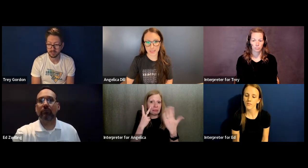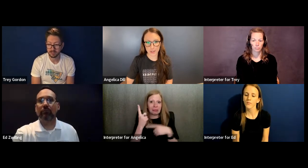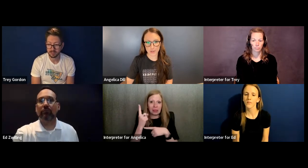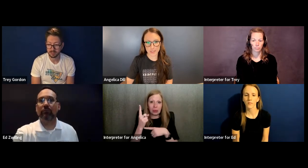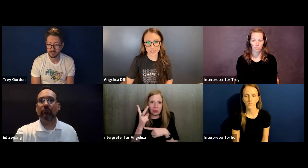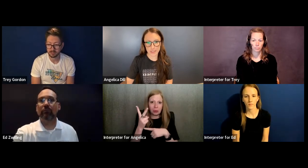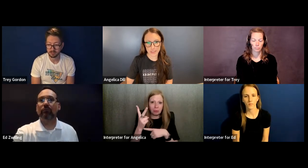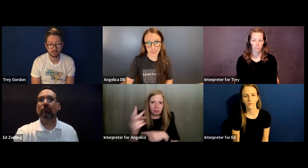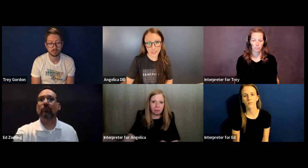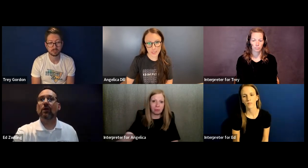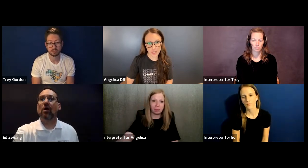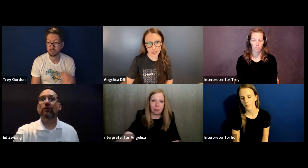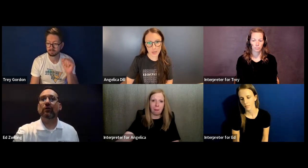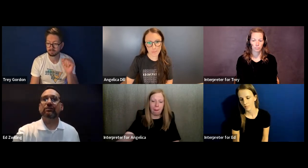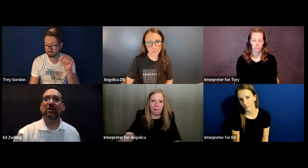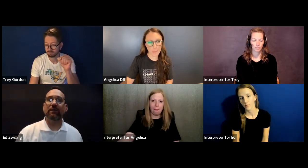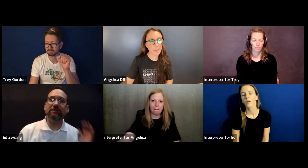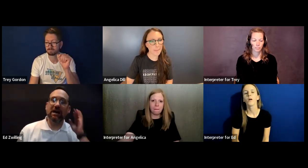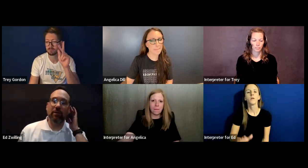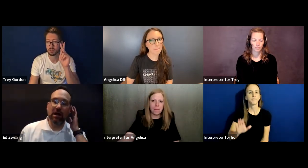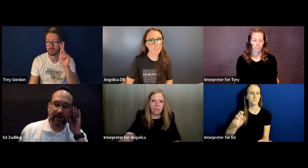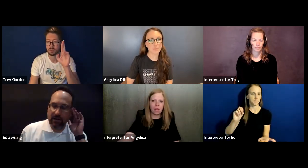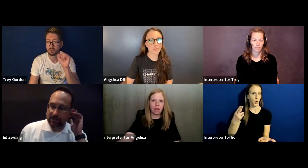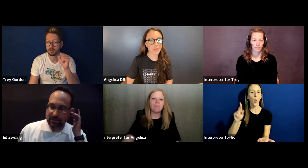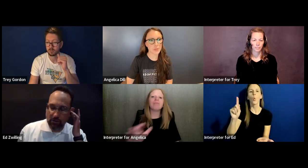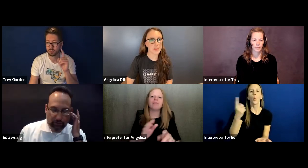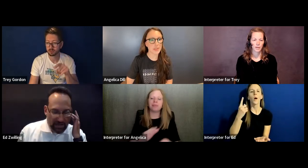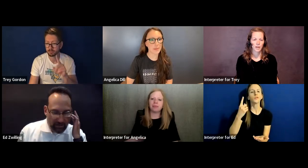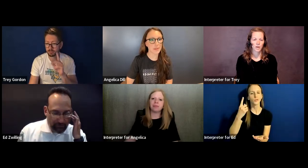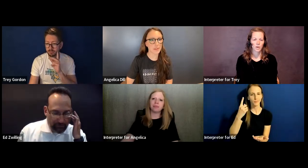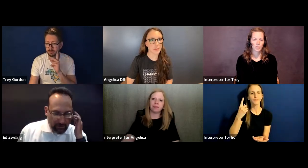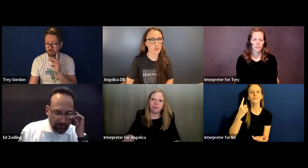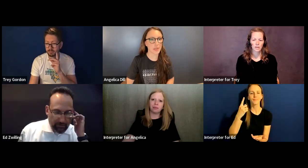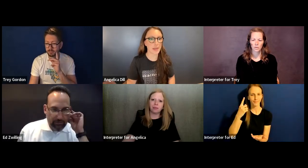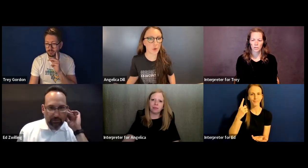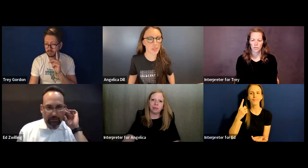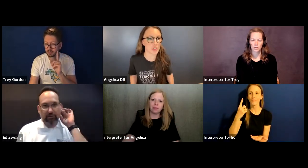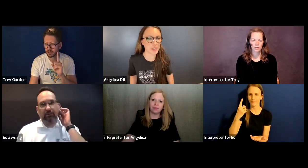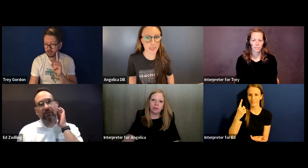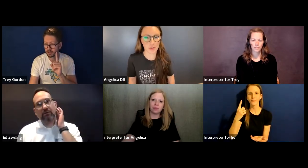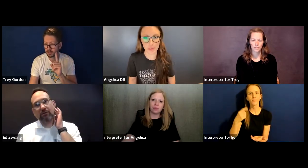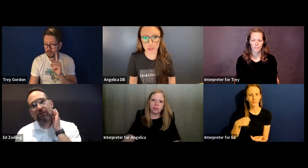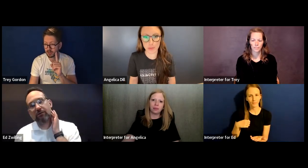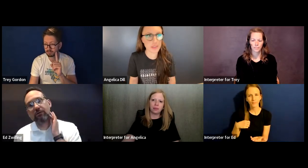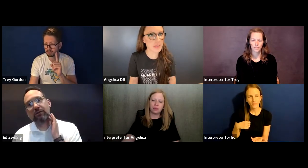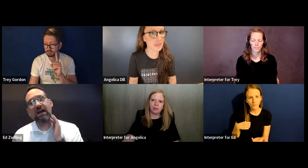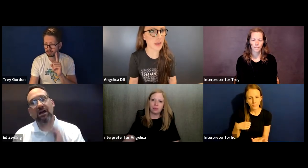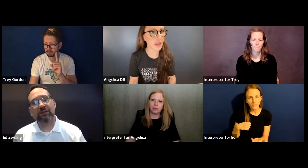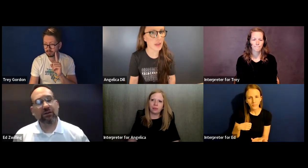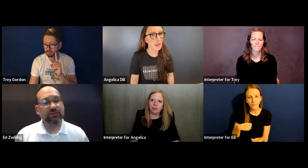close oh the question about the timeline so chris because i don't think it was yeah here's